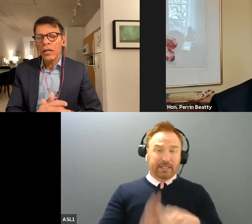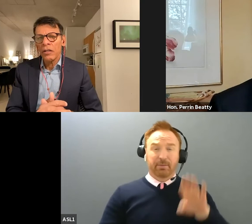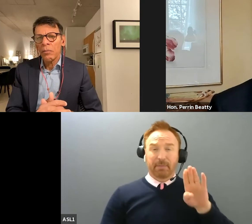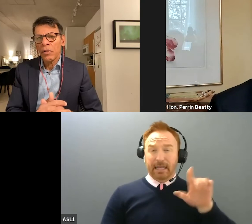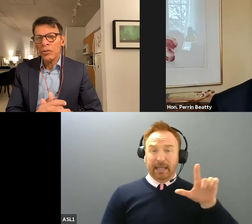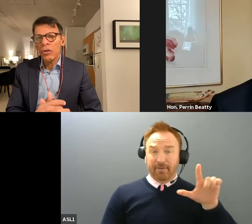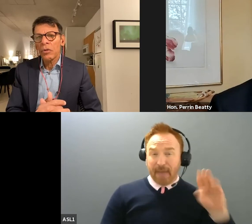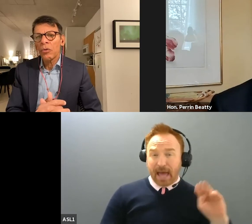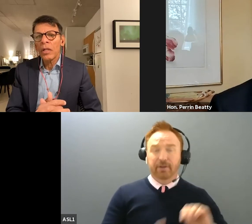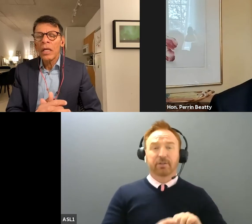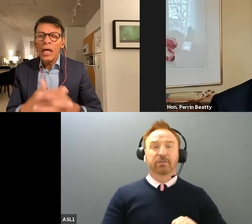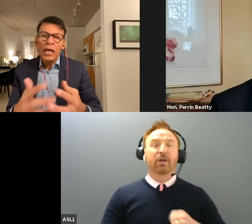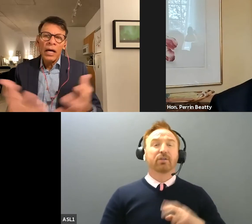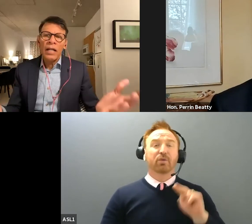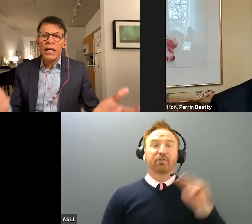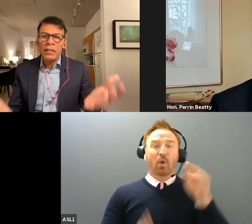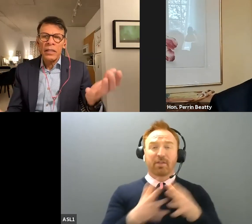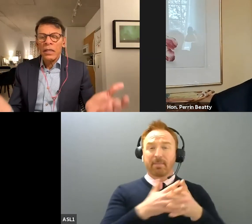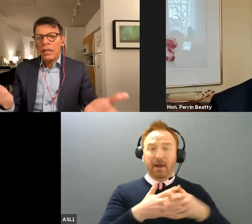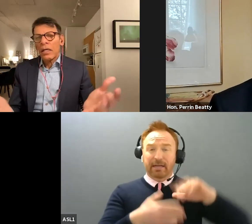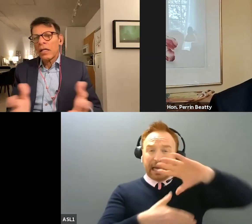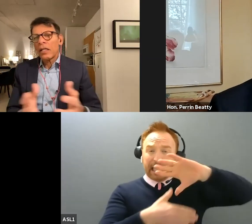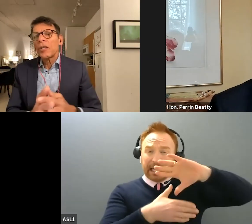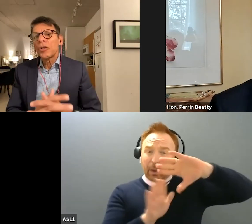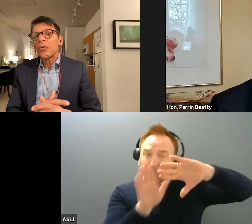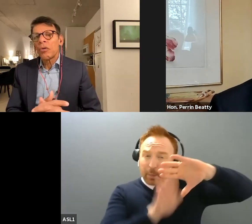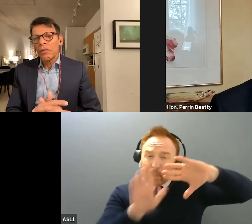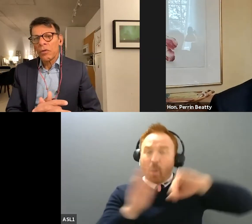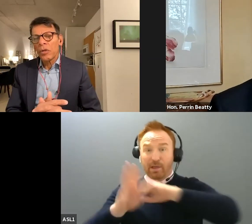and other people throughout the world and highlight the issue of, of course,